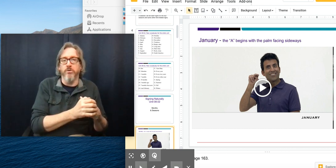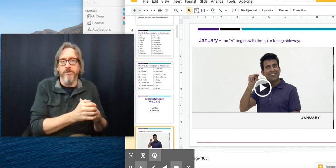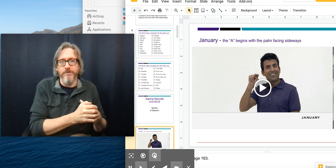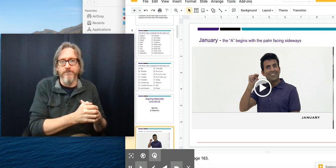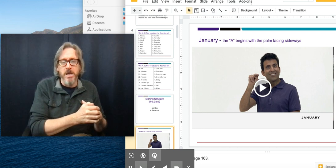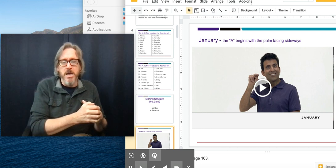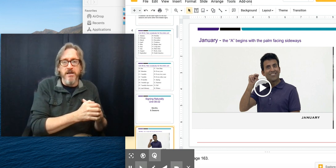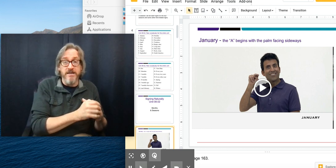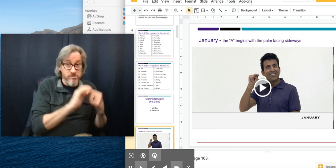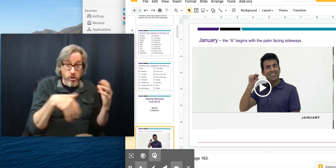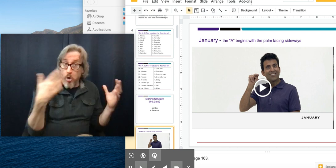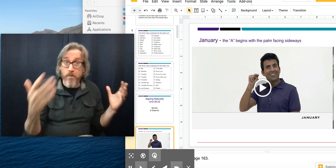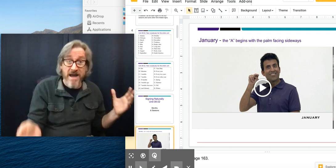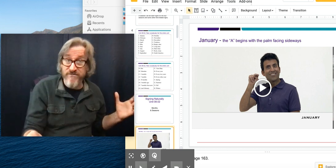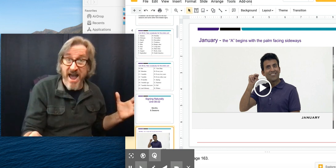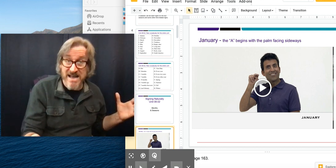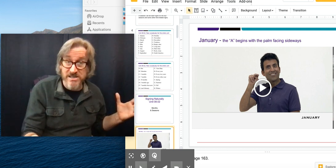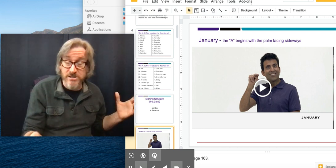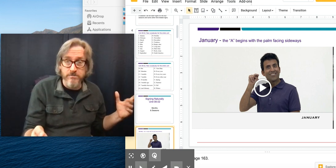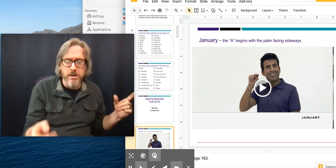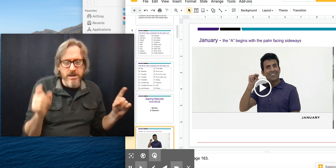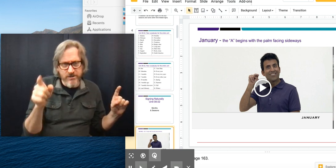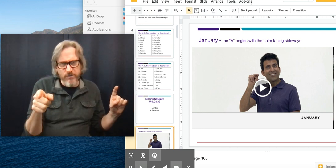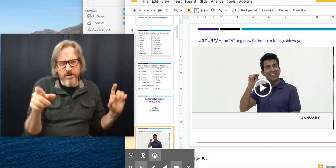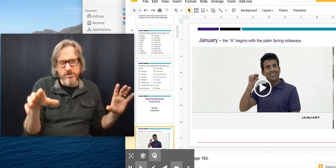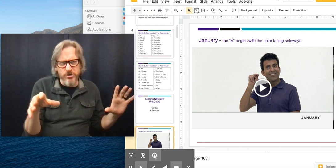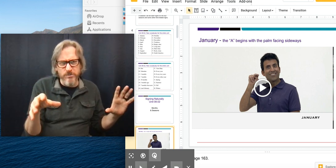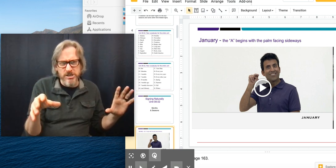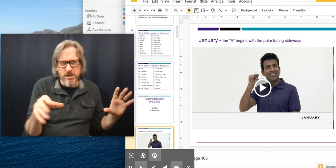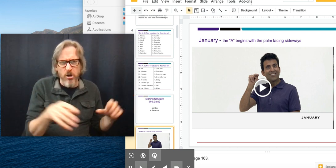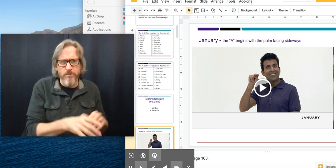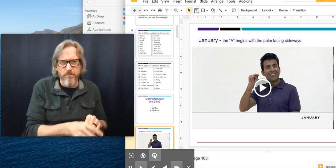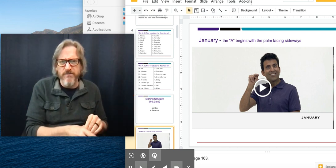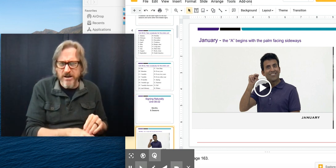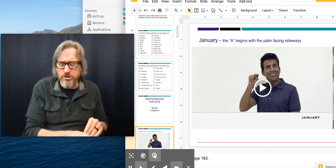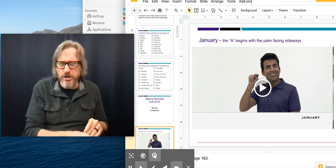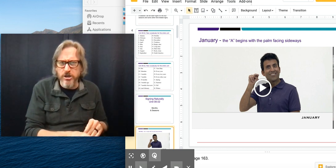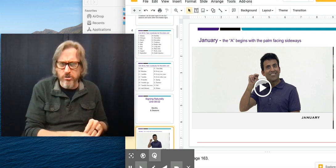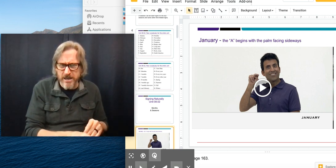see the whole thing these will go by fast their videos are going to be slow but eventually you'll